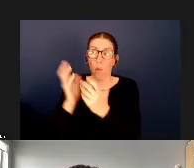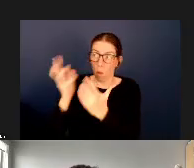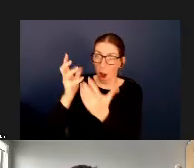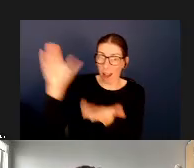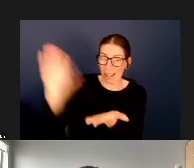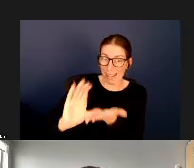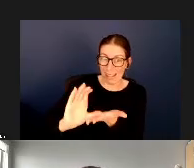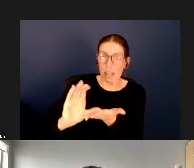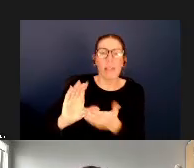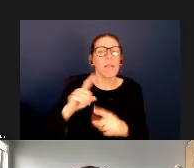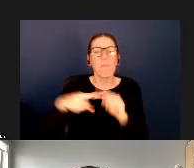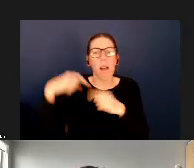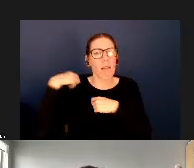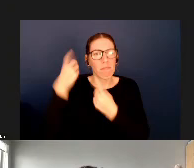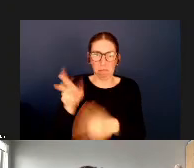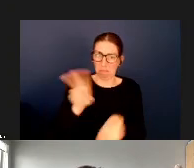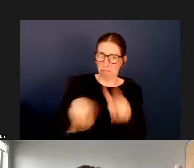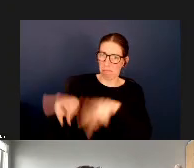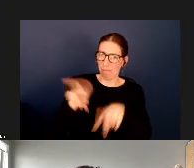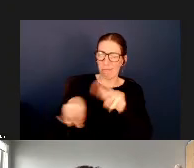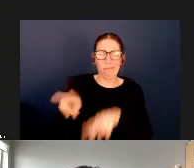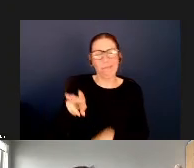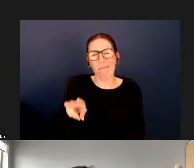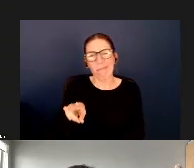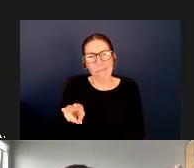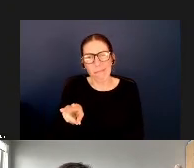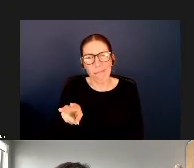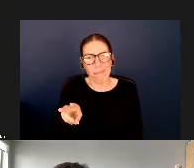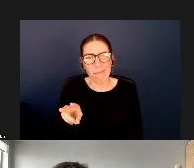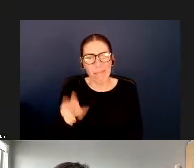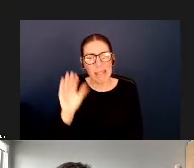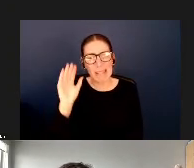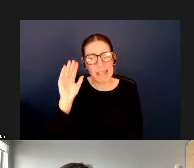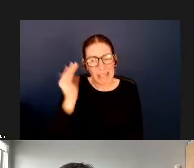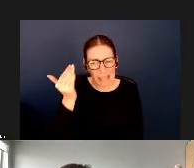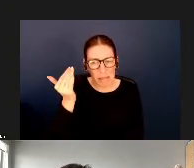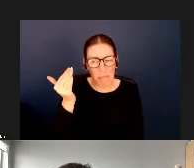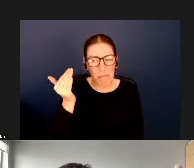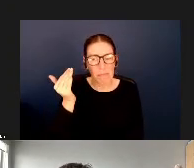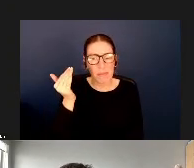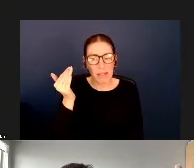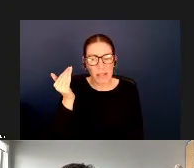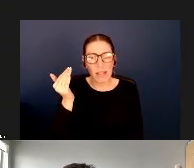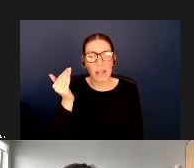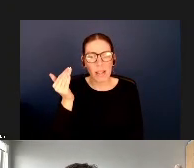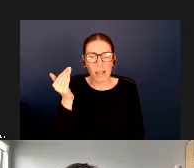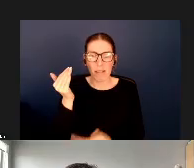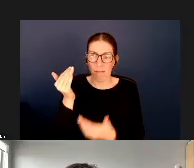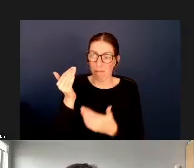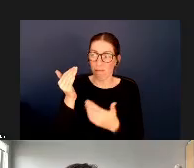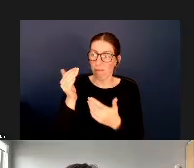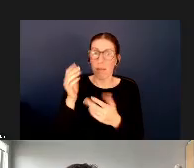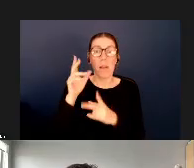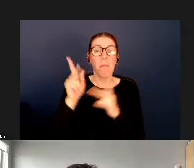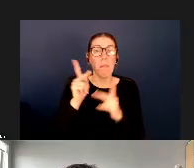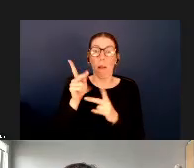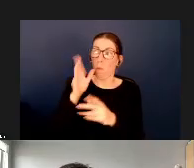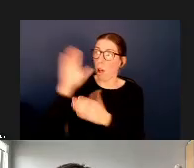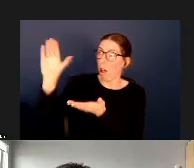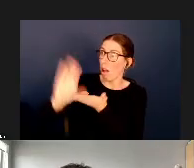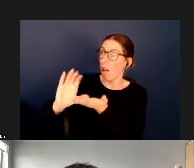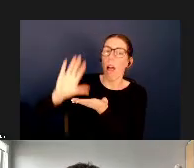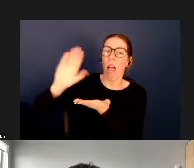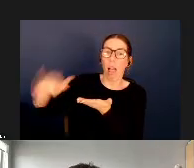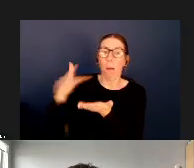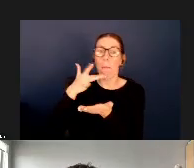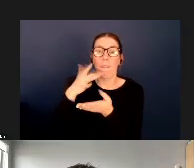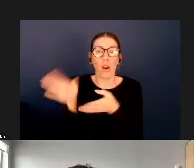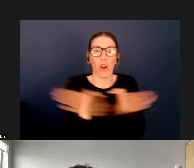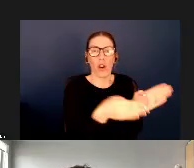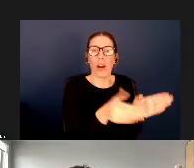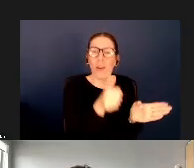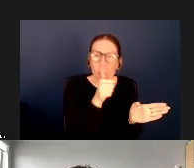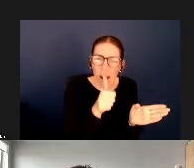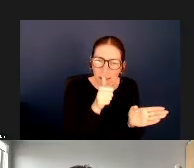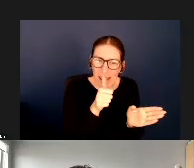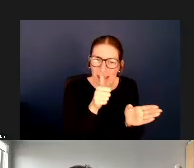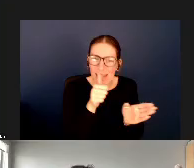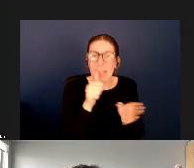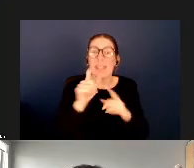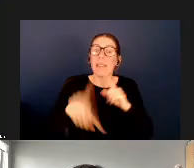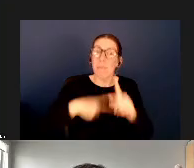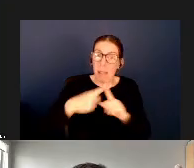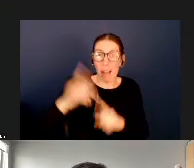structured uh to lead to privatization of care and uh a re-entrenchment of an institutional ethos.